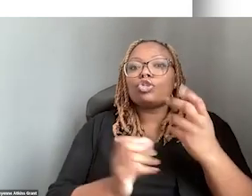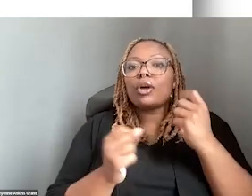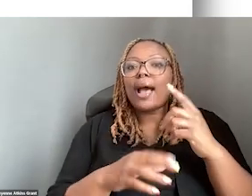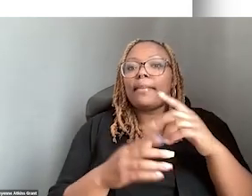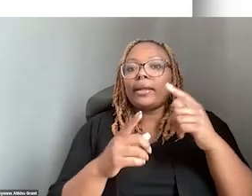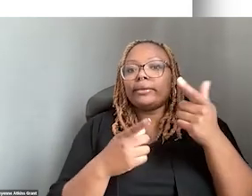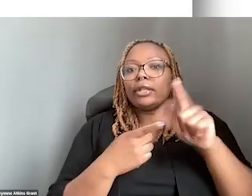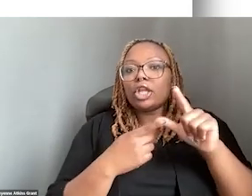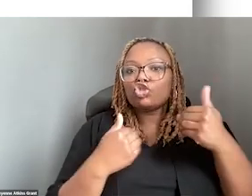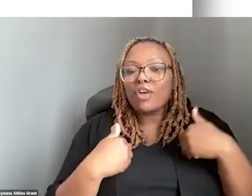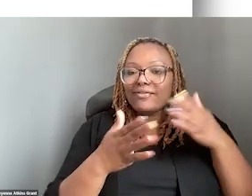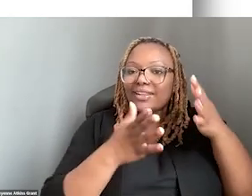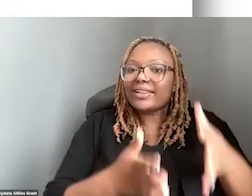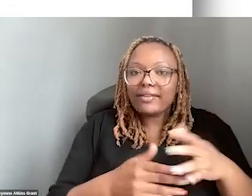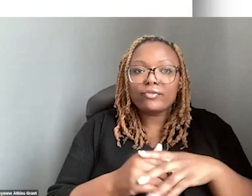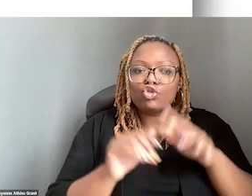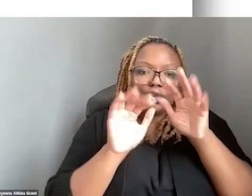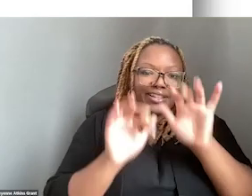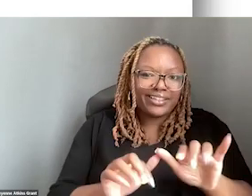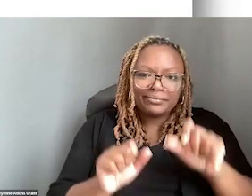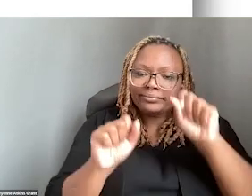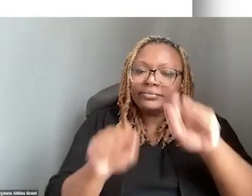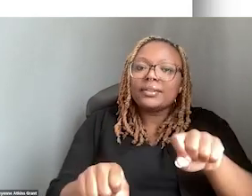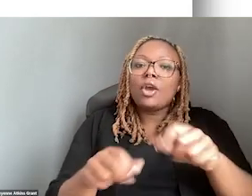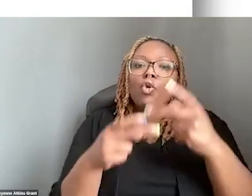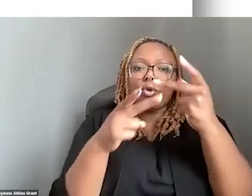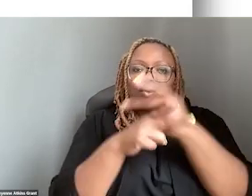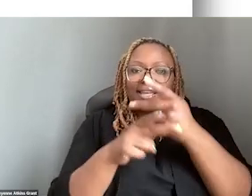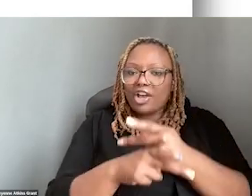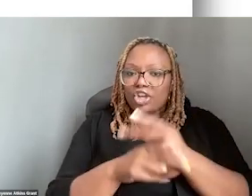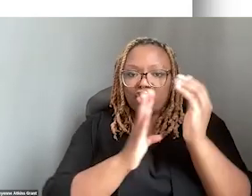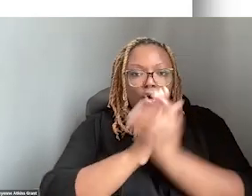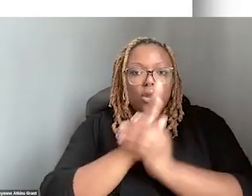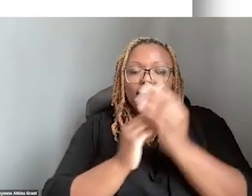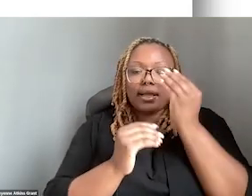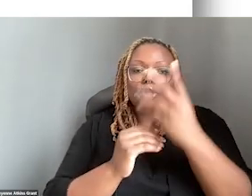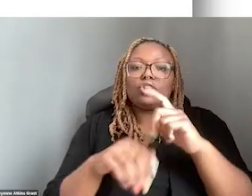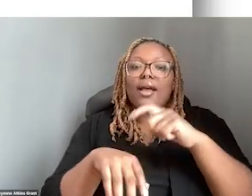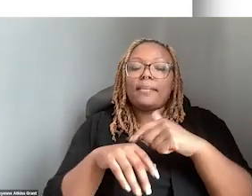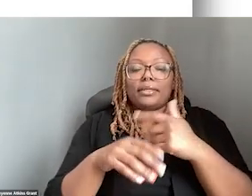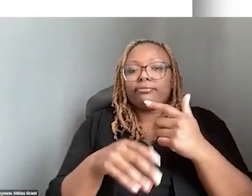You can type that in. It will calculate it on the fly and lets you know how much space you have left.